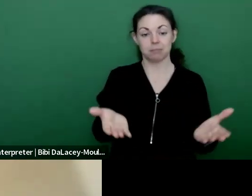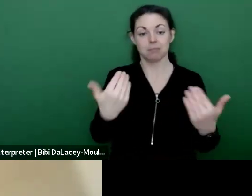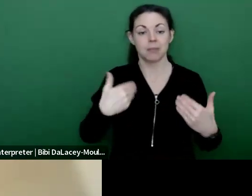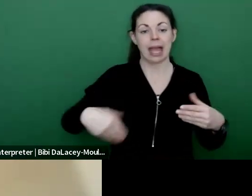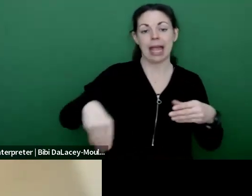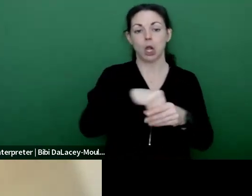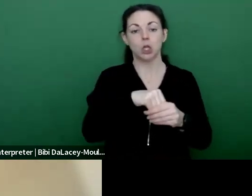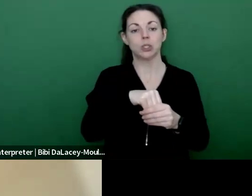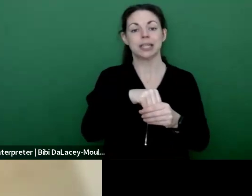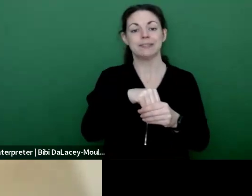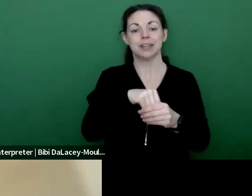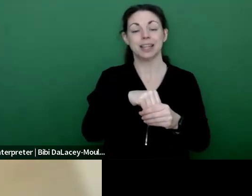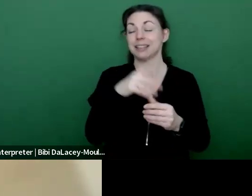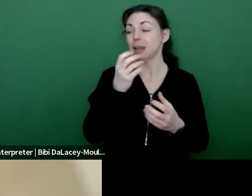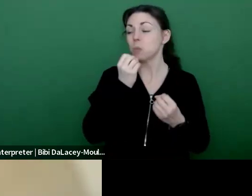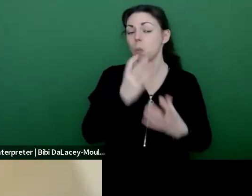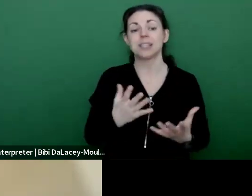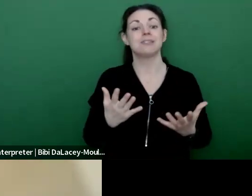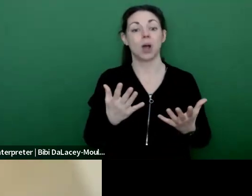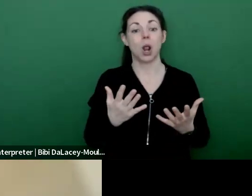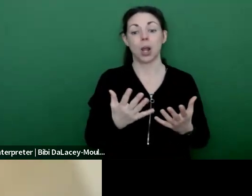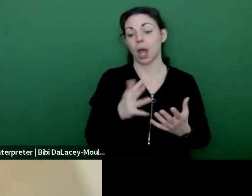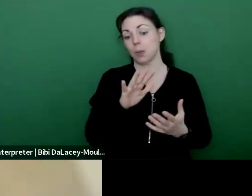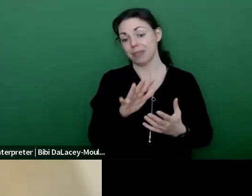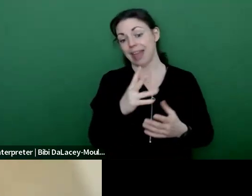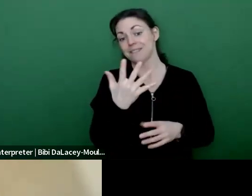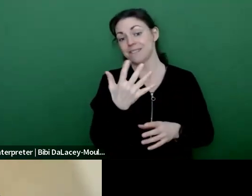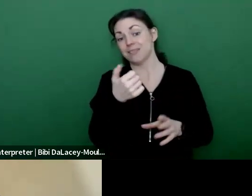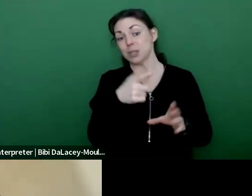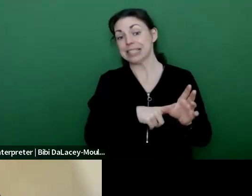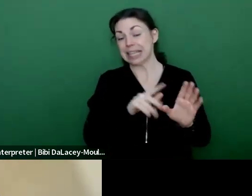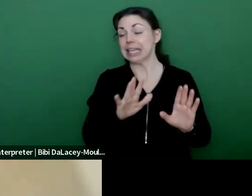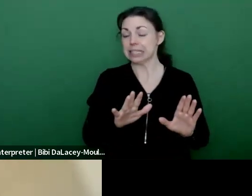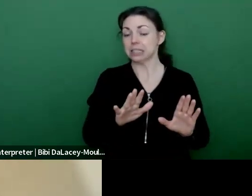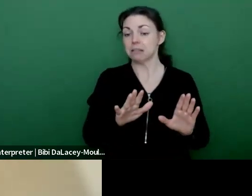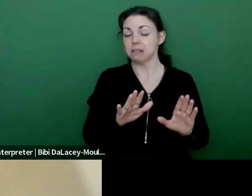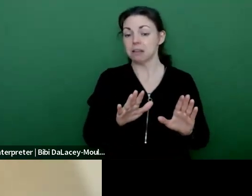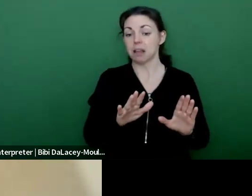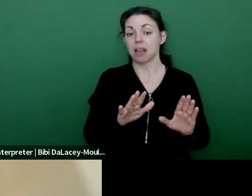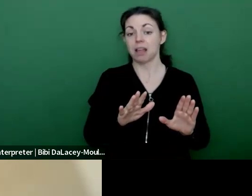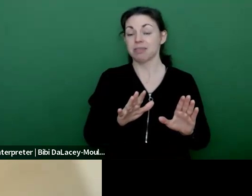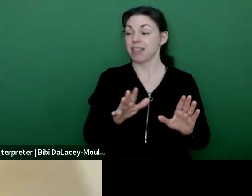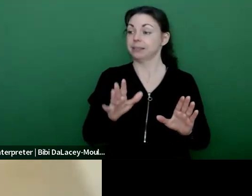which was fantastic. Was there for sort of five or six years and then took voluntary redundancy from there